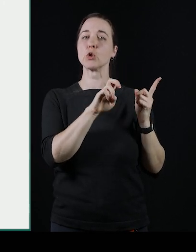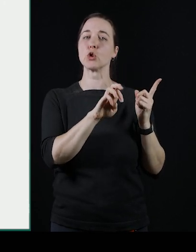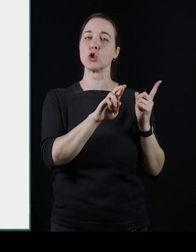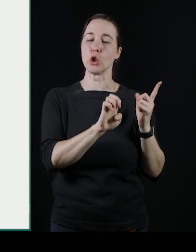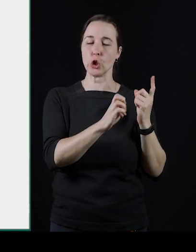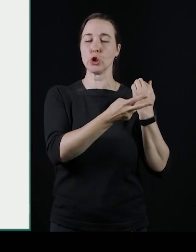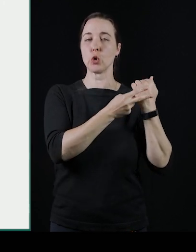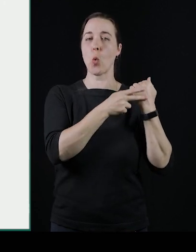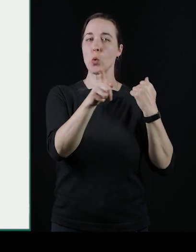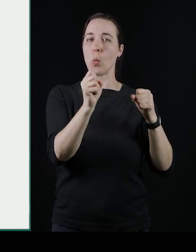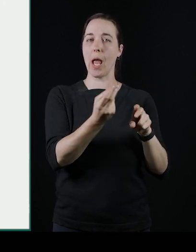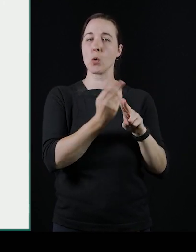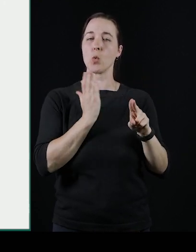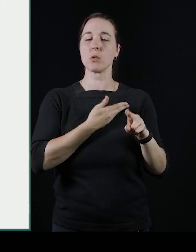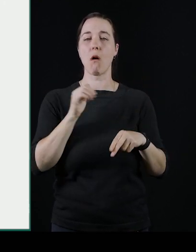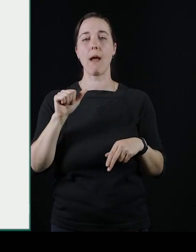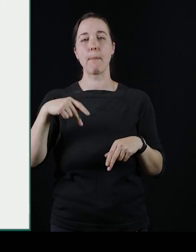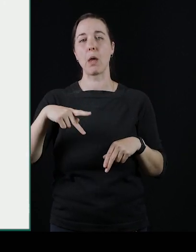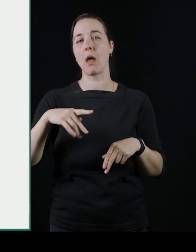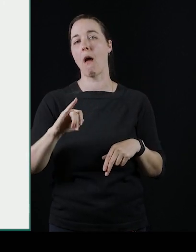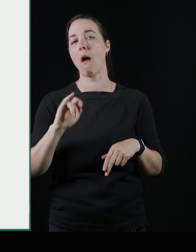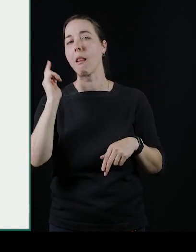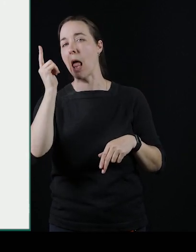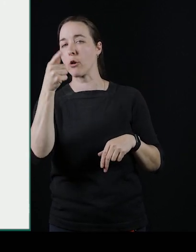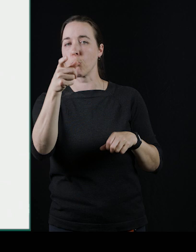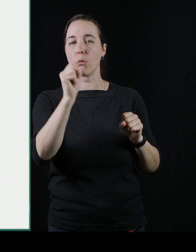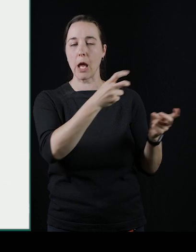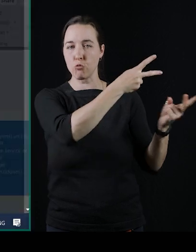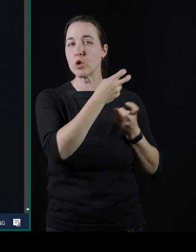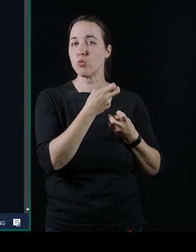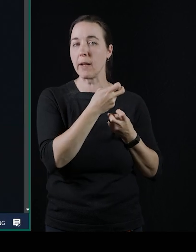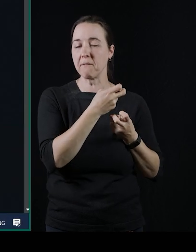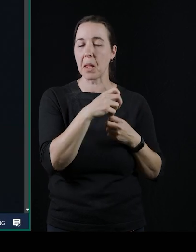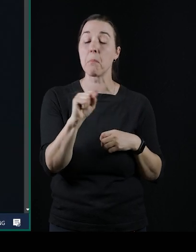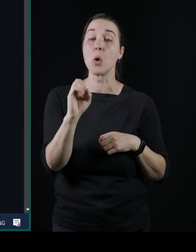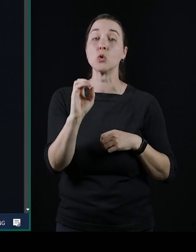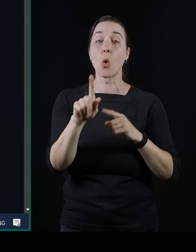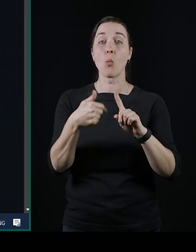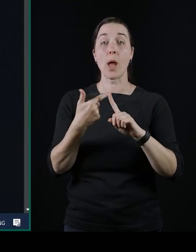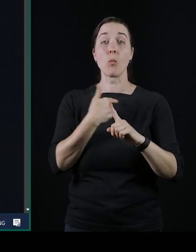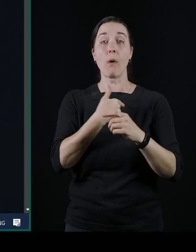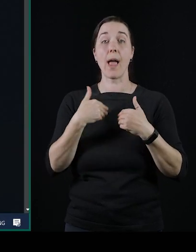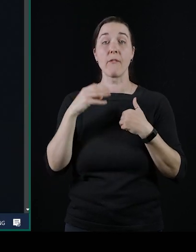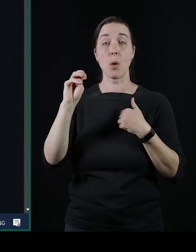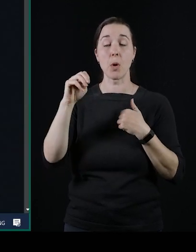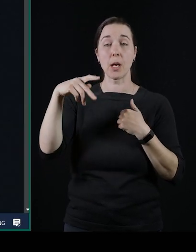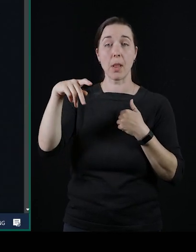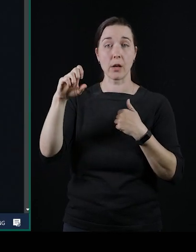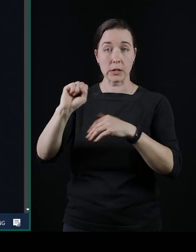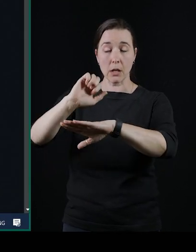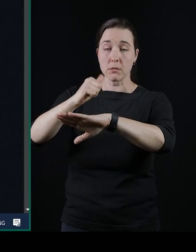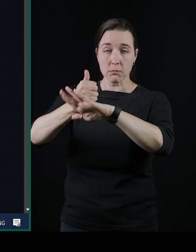so that you can use our API to later to later retrieve them. So once we have the multiplayer settings Docker on file,